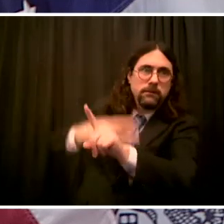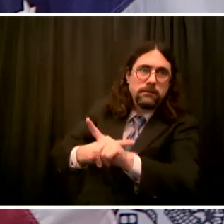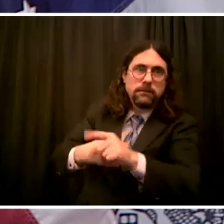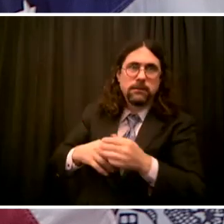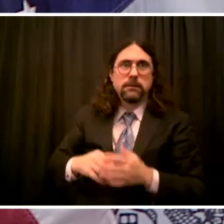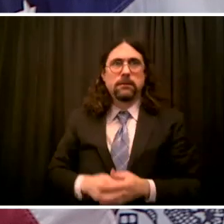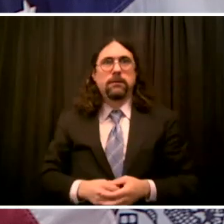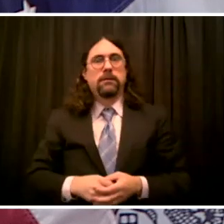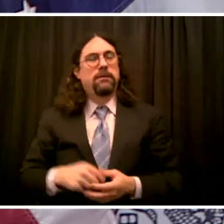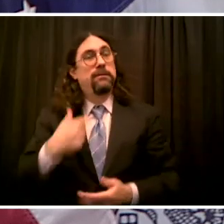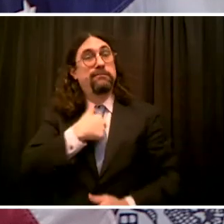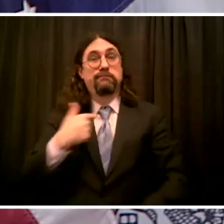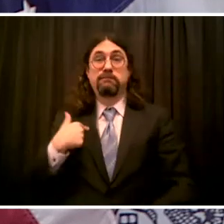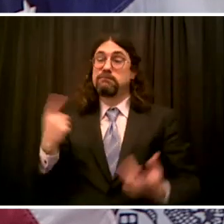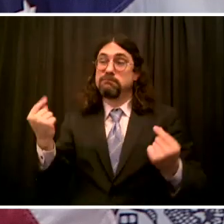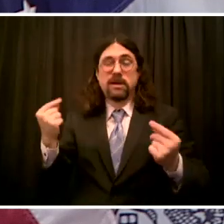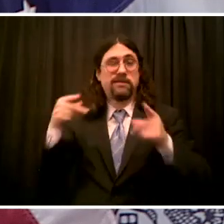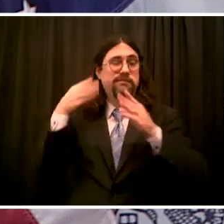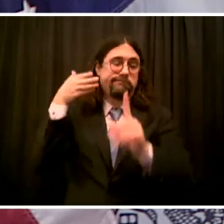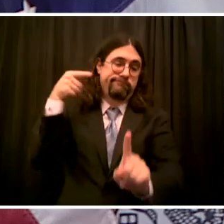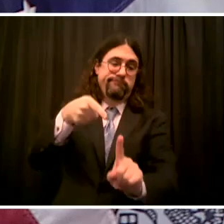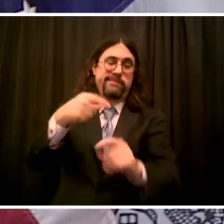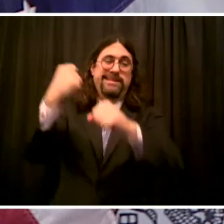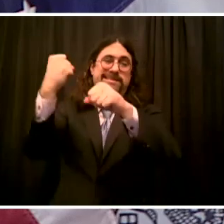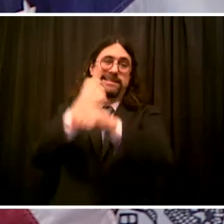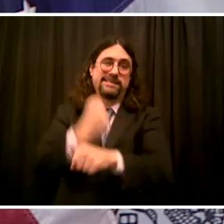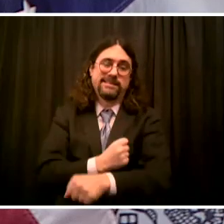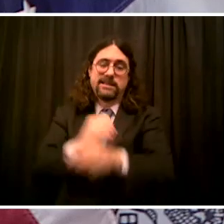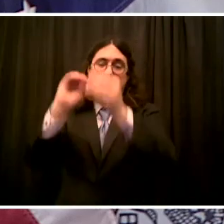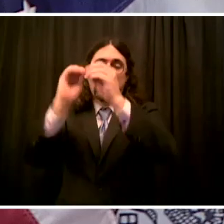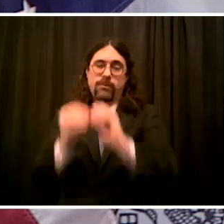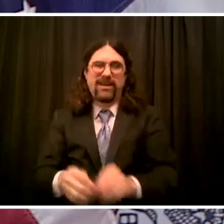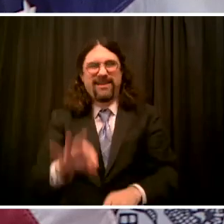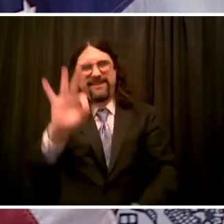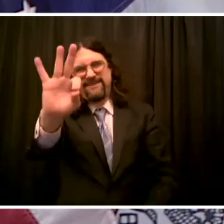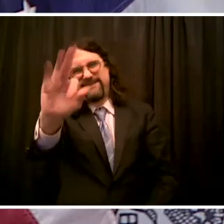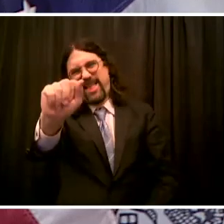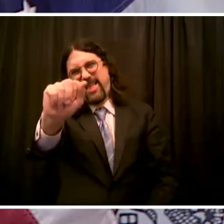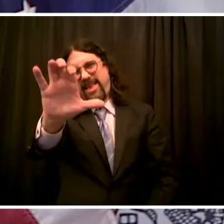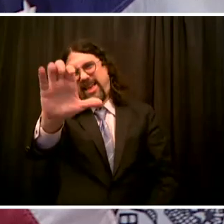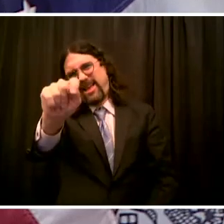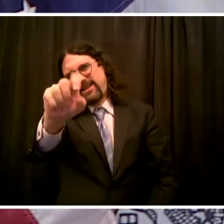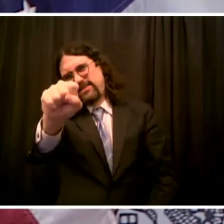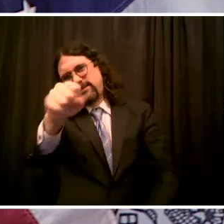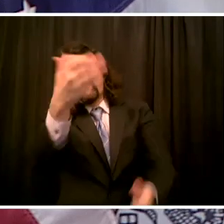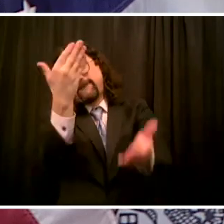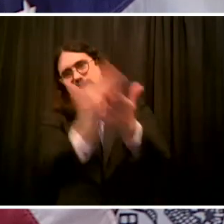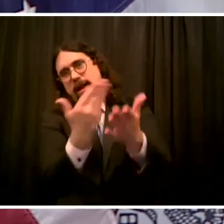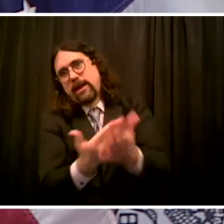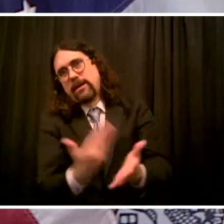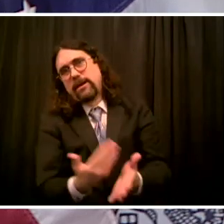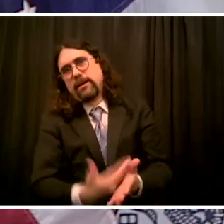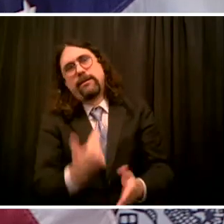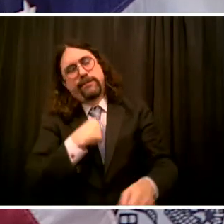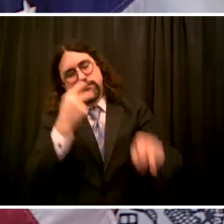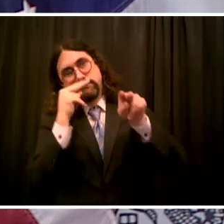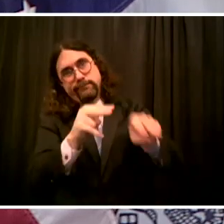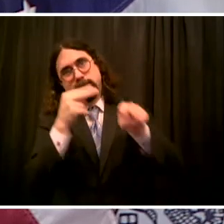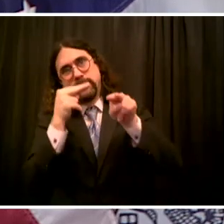HERE, WHAT IS THE WORLD GOING TO BE LOOKING LIKE IN JULY AND AUGUST?